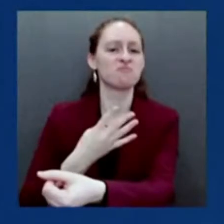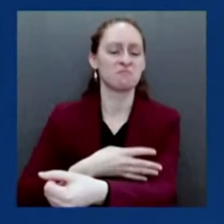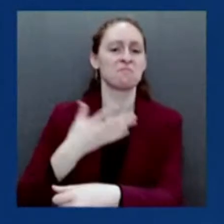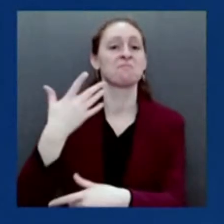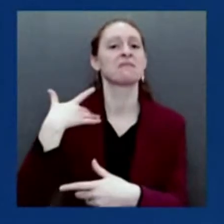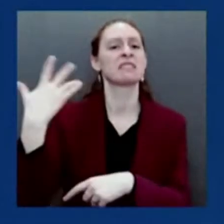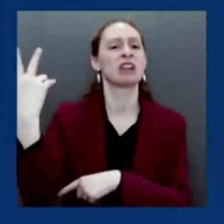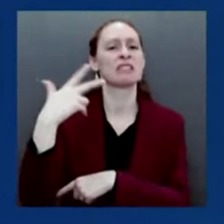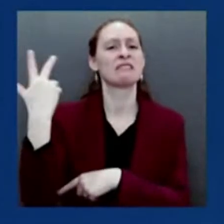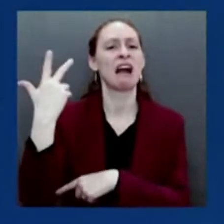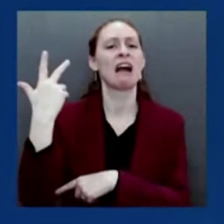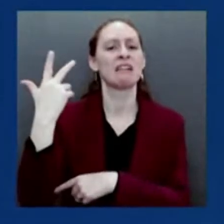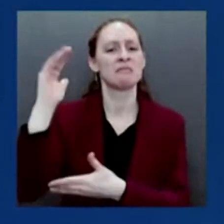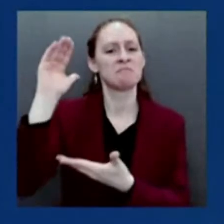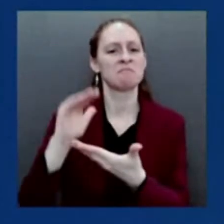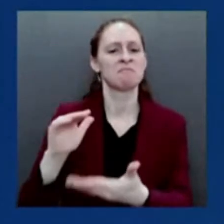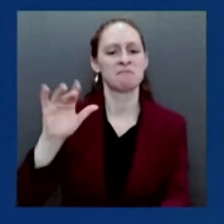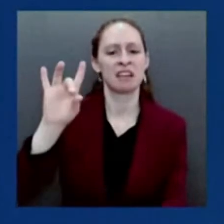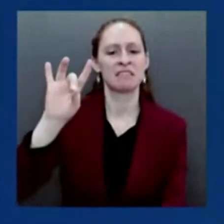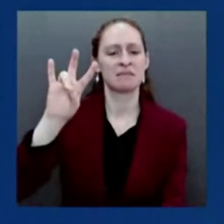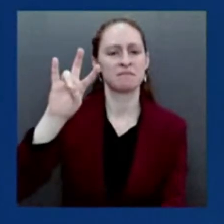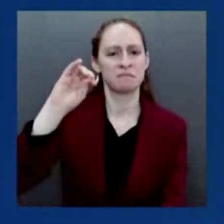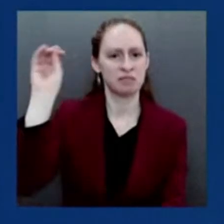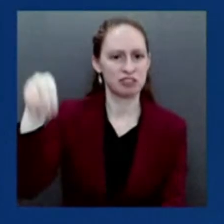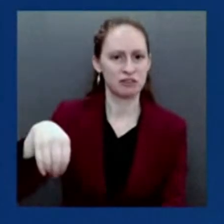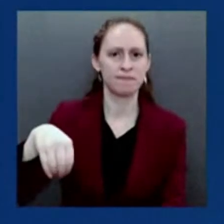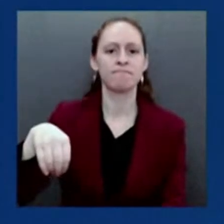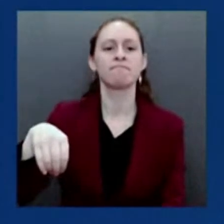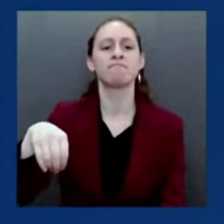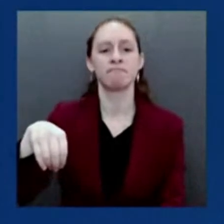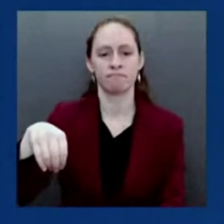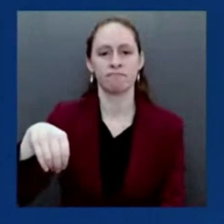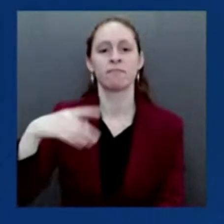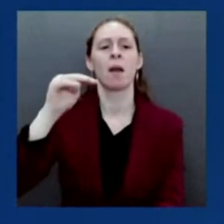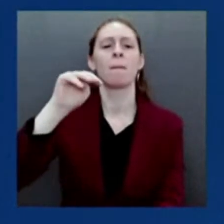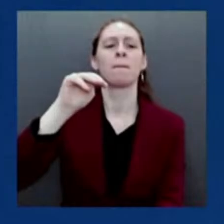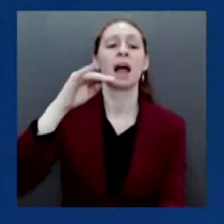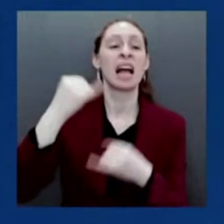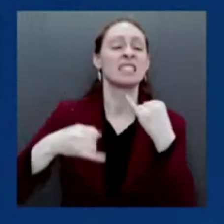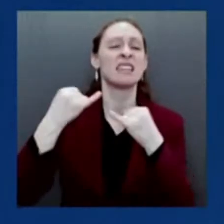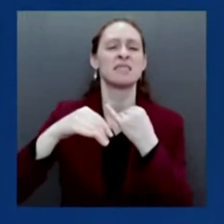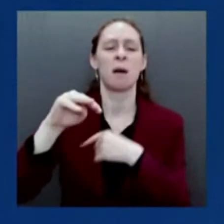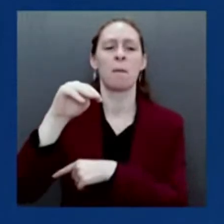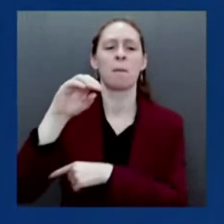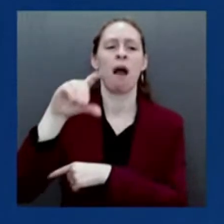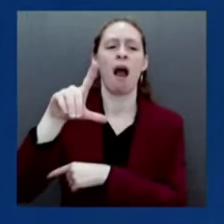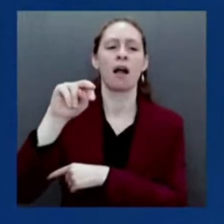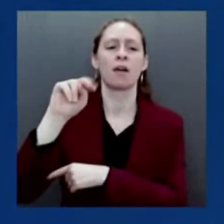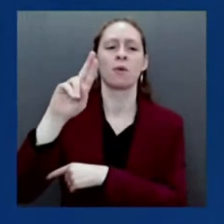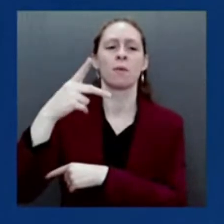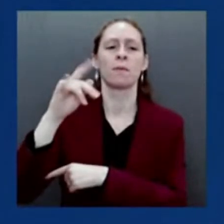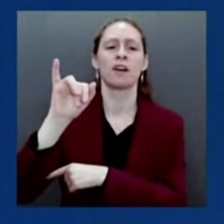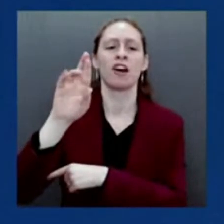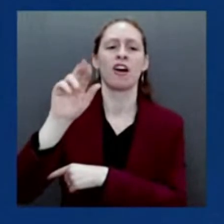DRUG, IT IS USED OFF LABEL WITH A THREE-DAY INFUSION WITH A VERY HIGH LEVEL OF RELATIVE RISK REDUCTION, AND FINALLY,